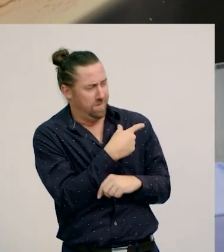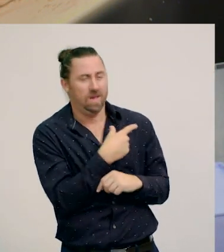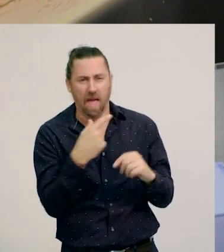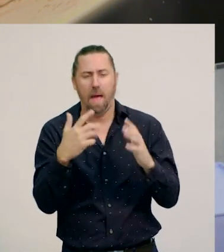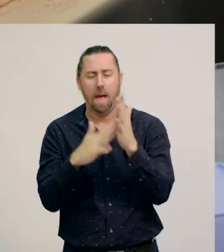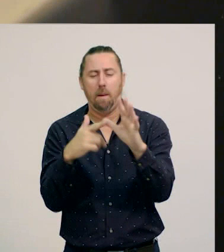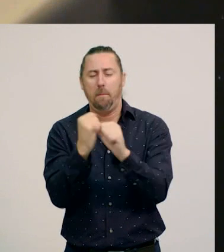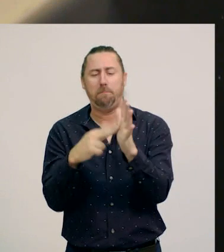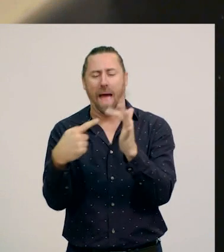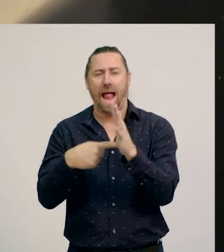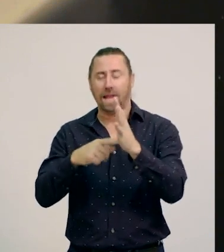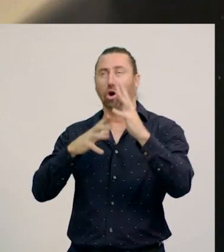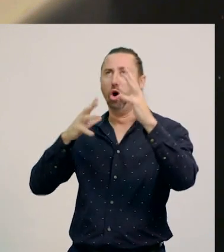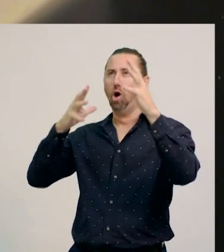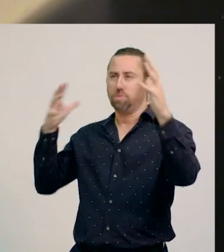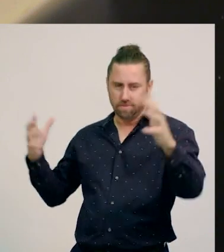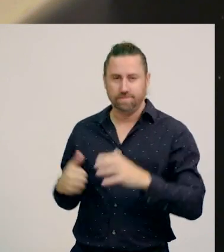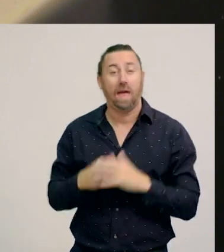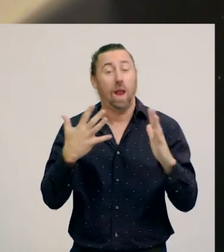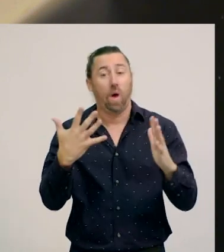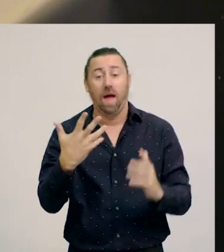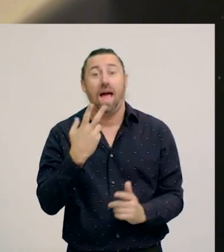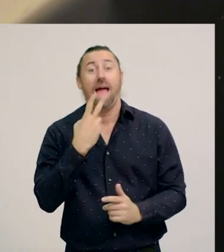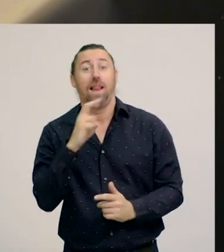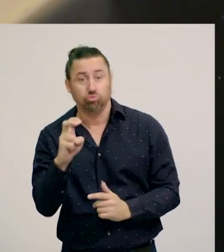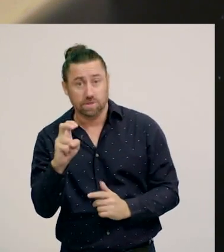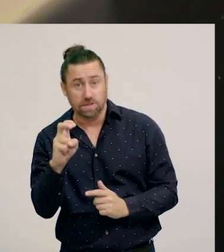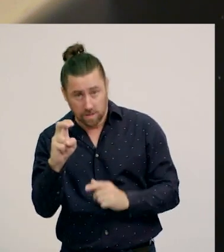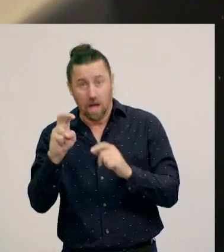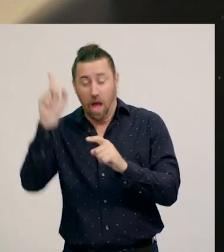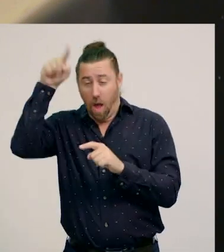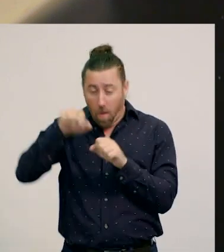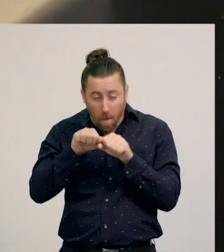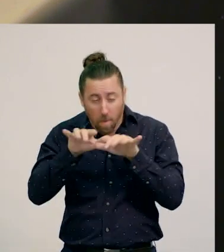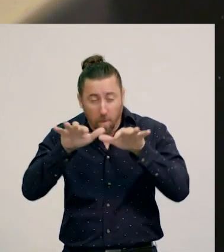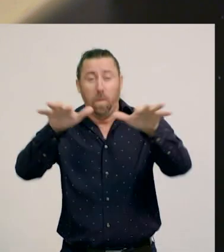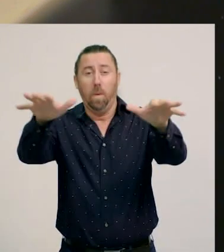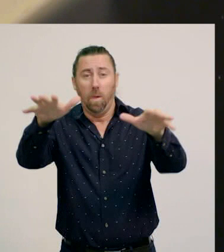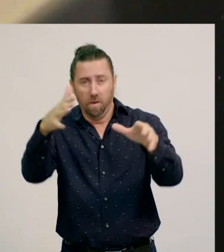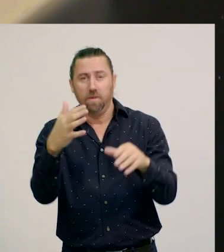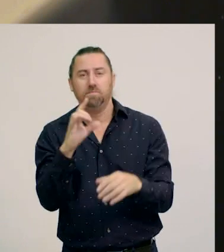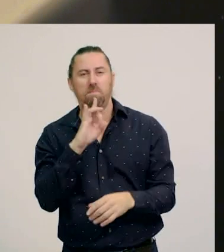Now, that electricity is then distributed to homes and businesses using power lines,